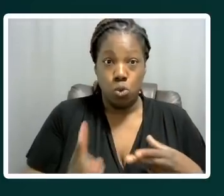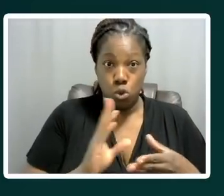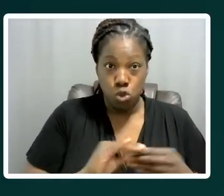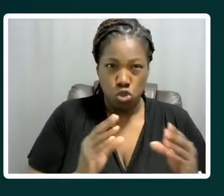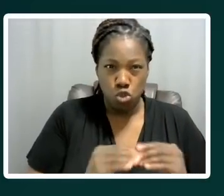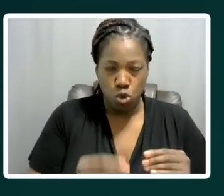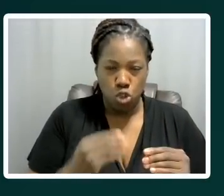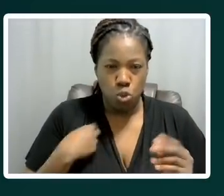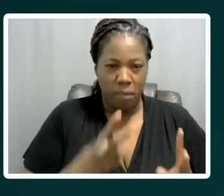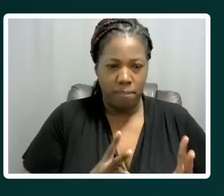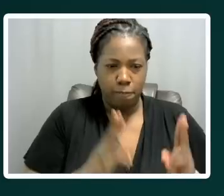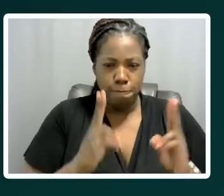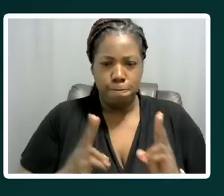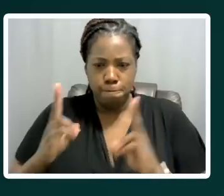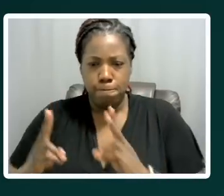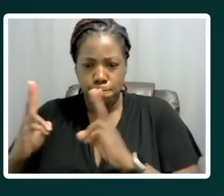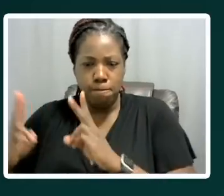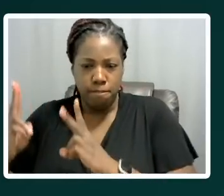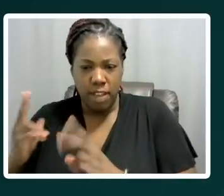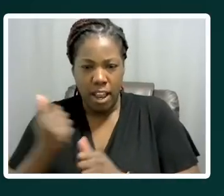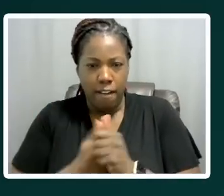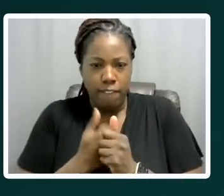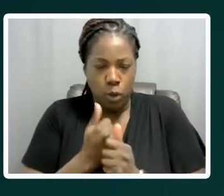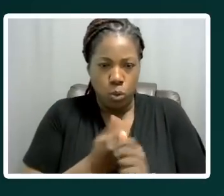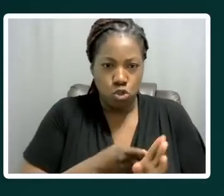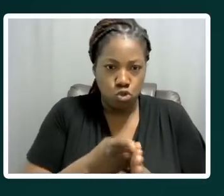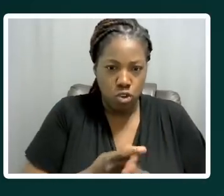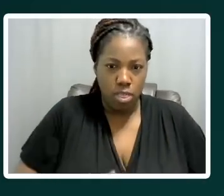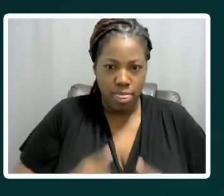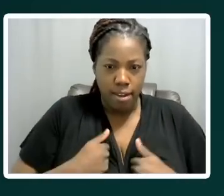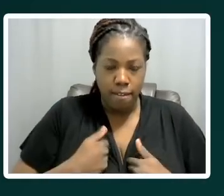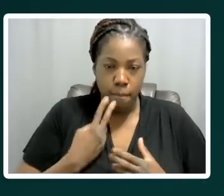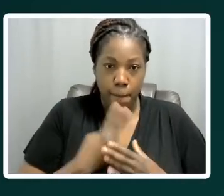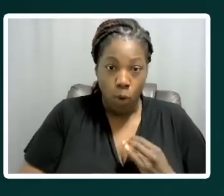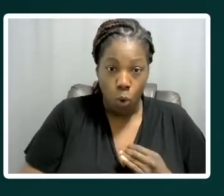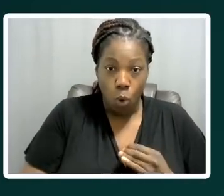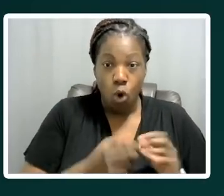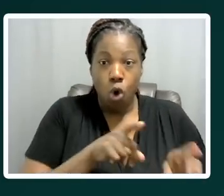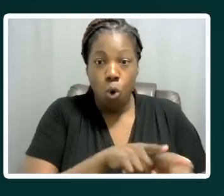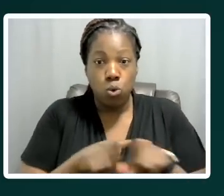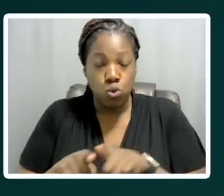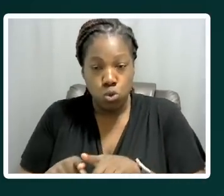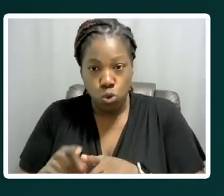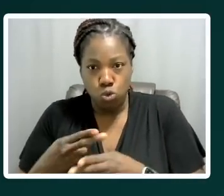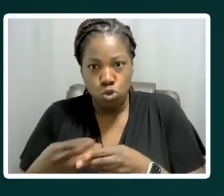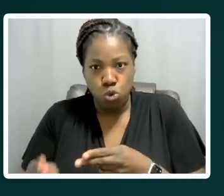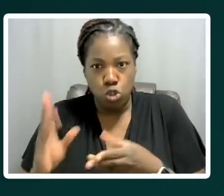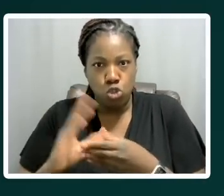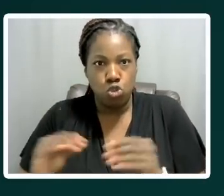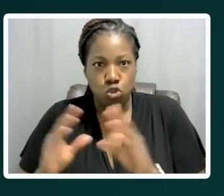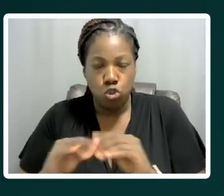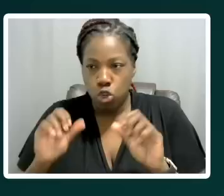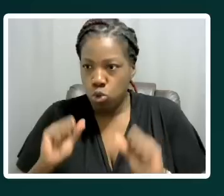of people's careers and life as well as very short stories. So it's easily digestible, can be paused,